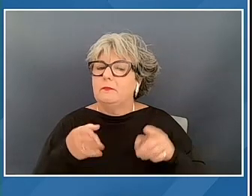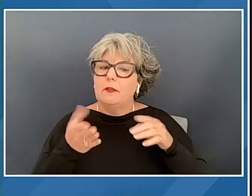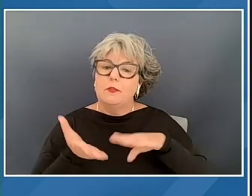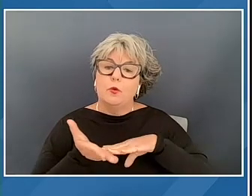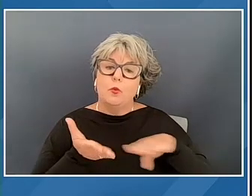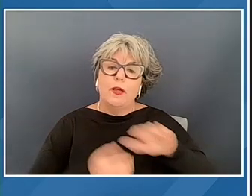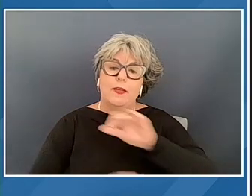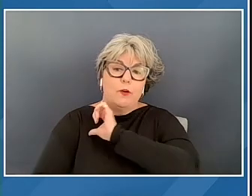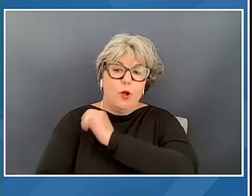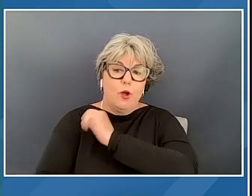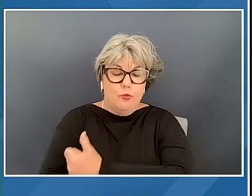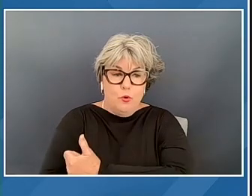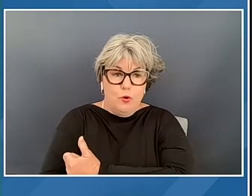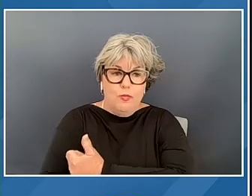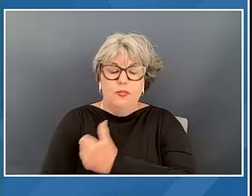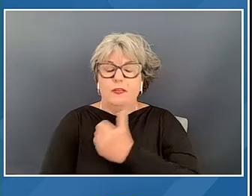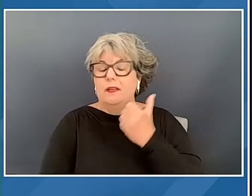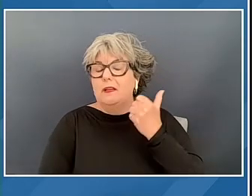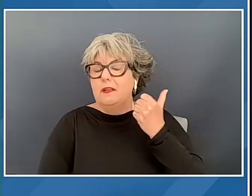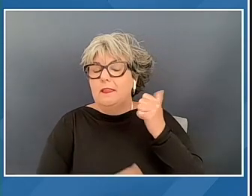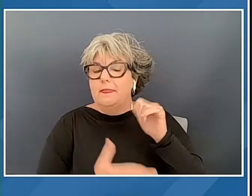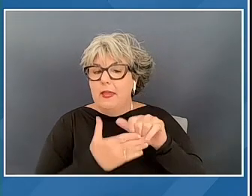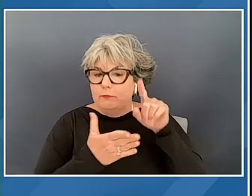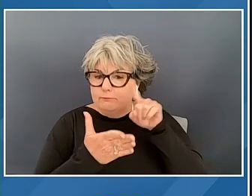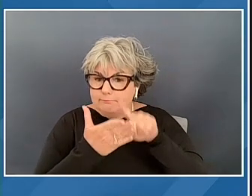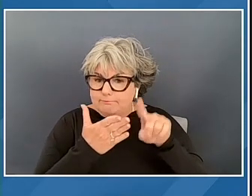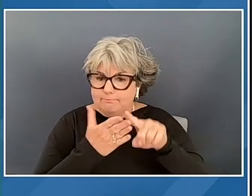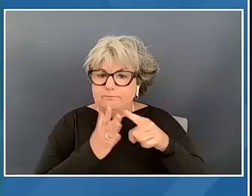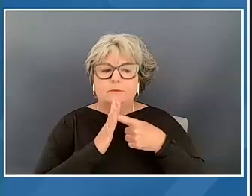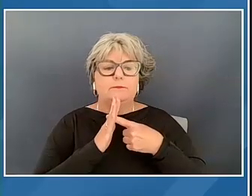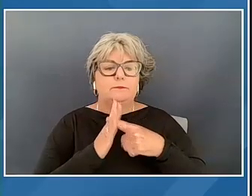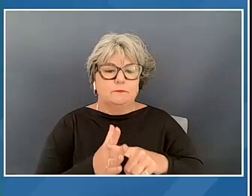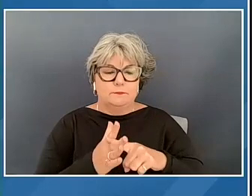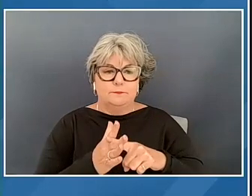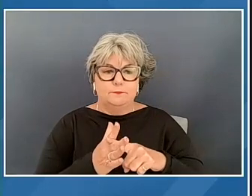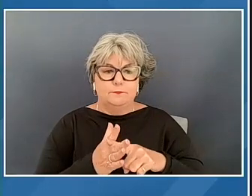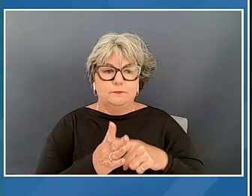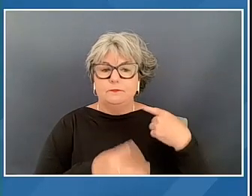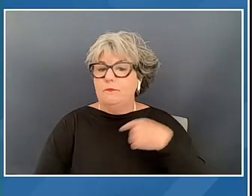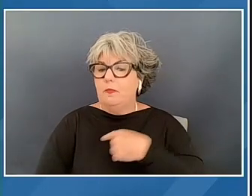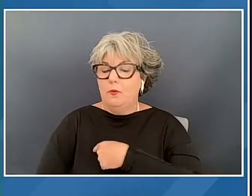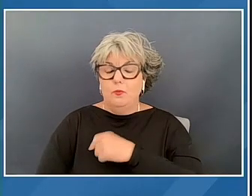that we are looking at implementing. We are not, again, looking to change PSLF.